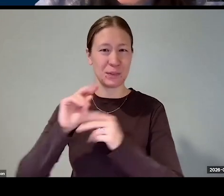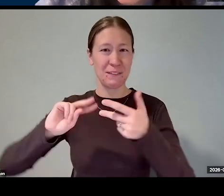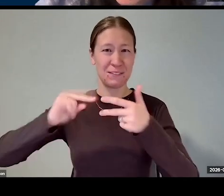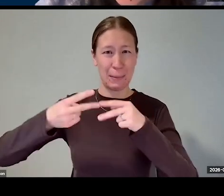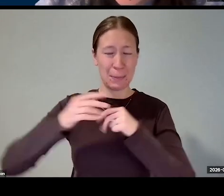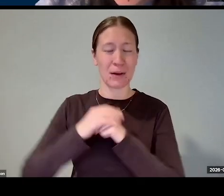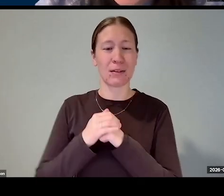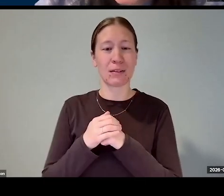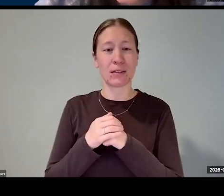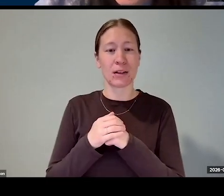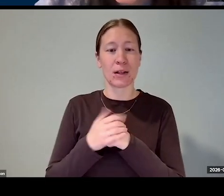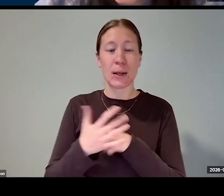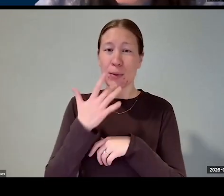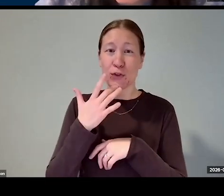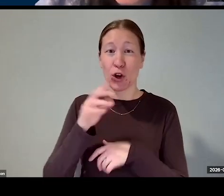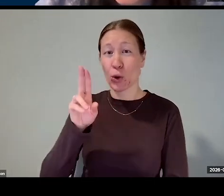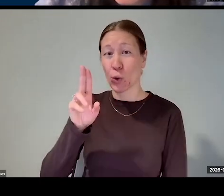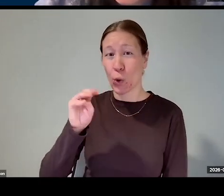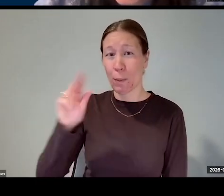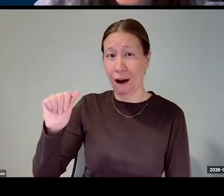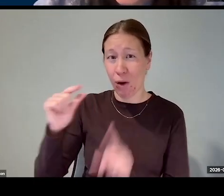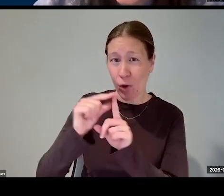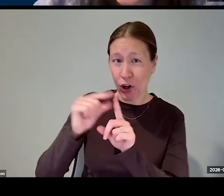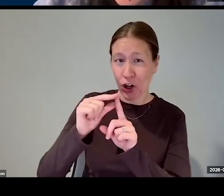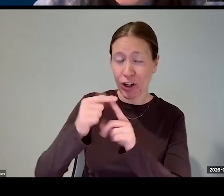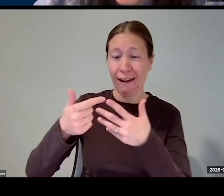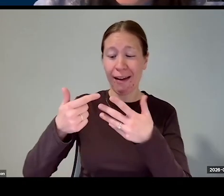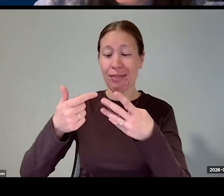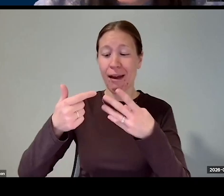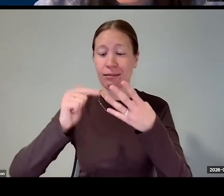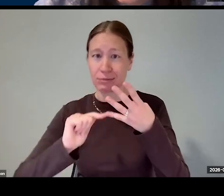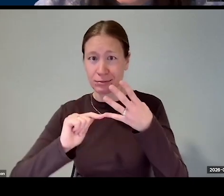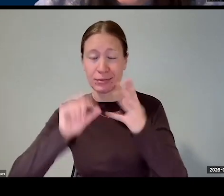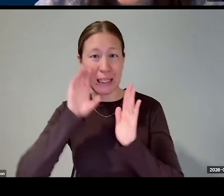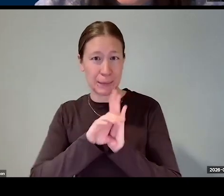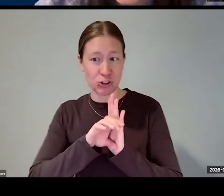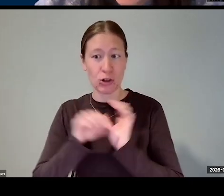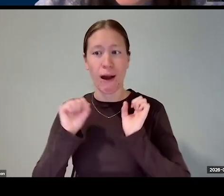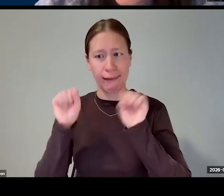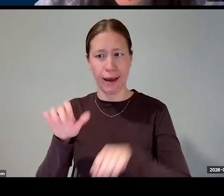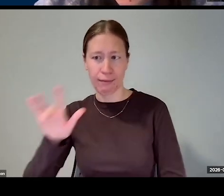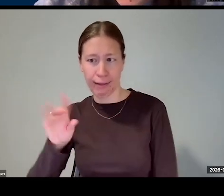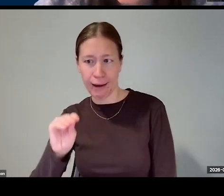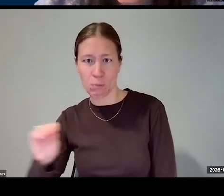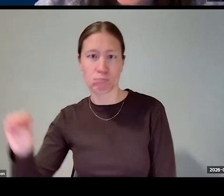after the UMMA text box, I just click this and I can drag and drop to readjust the order there.